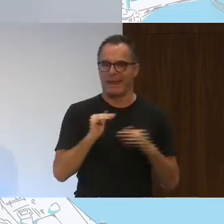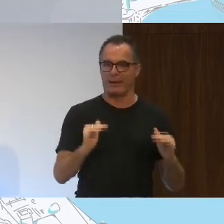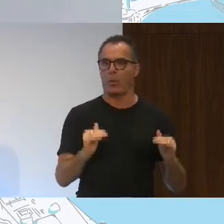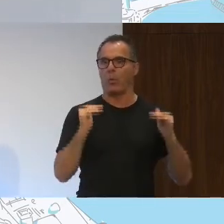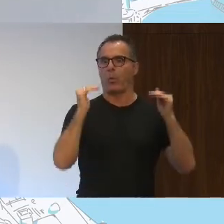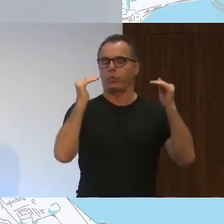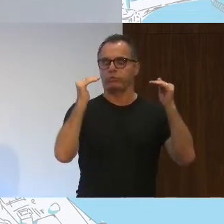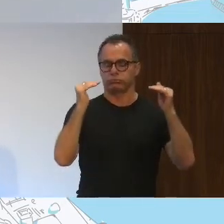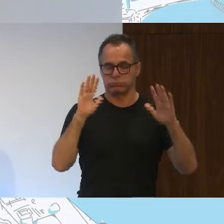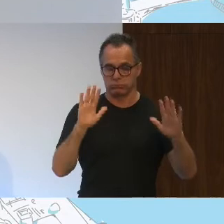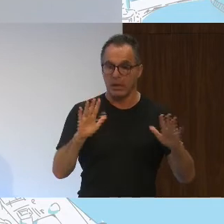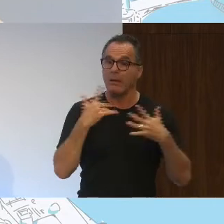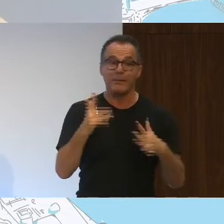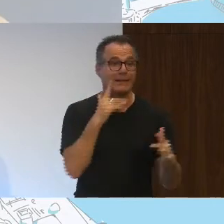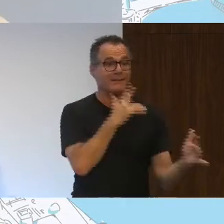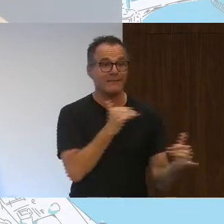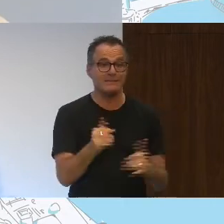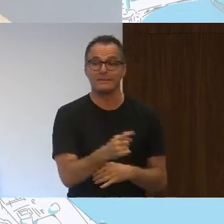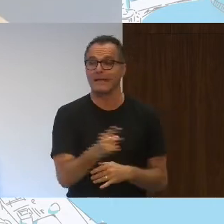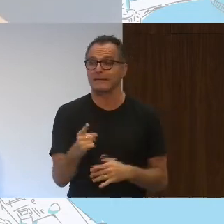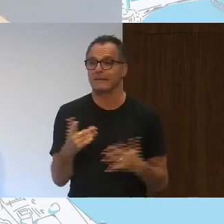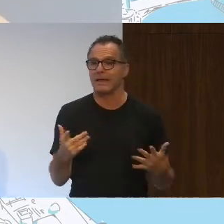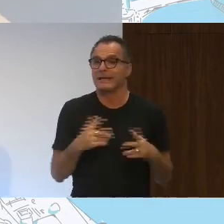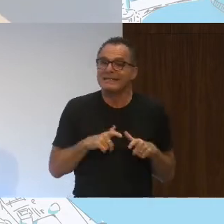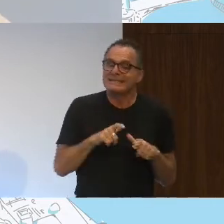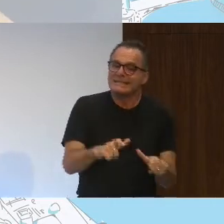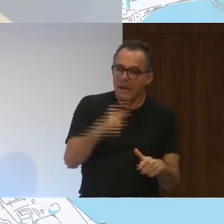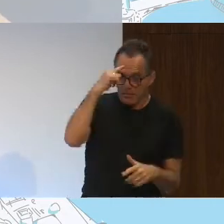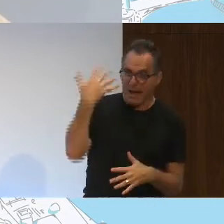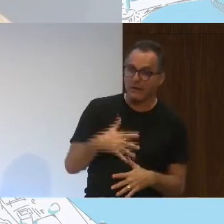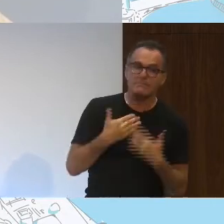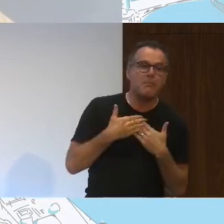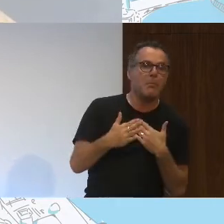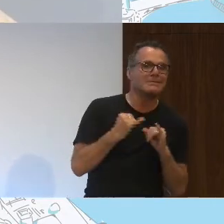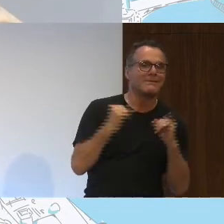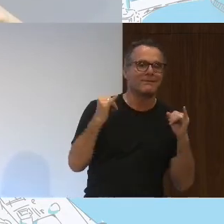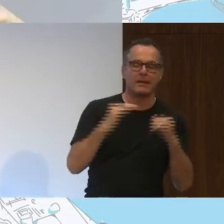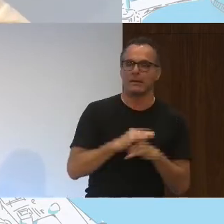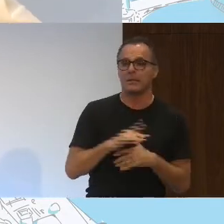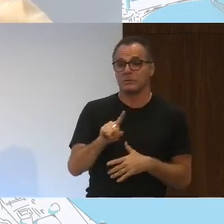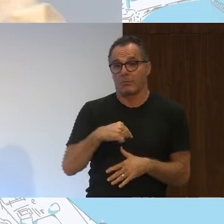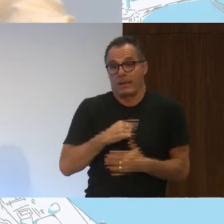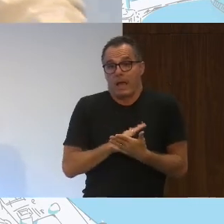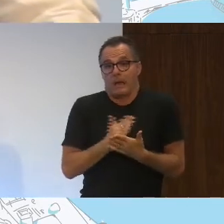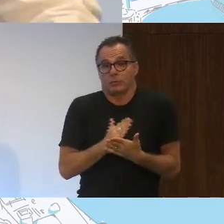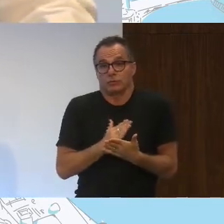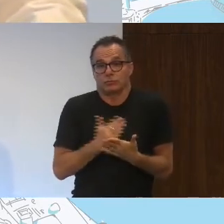and we've investigated them and you know, they've still got migraine, but it's just it's more severe. So so I'm not sure whether in a lot of the case here as well.